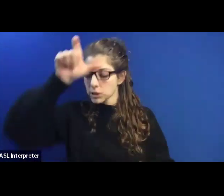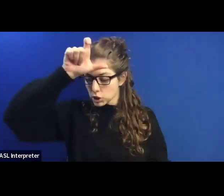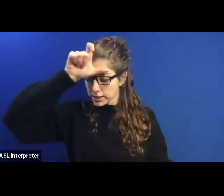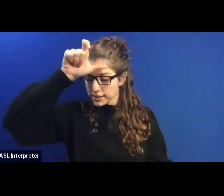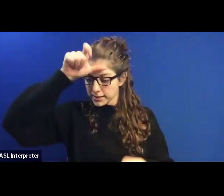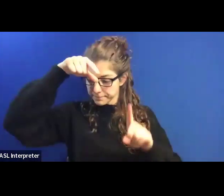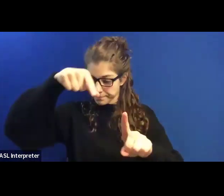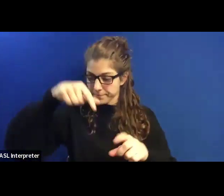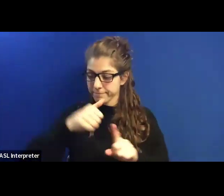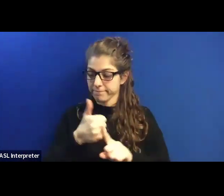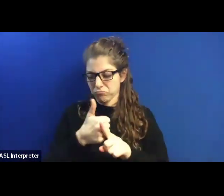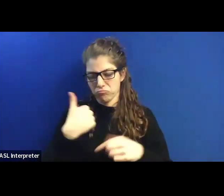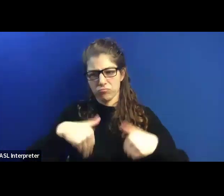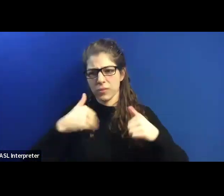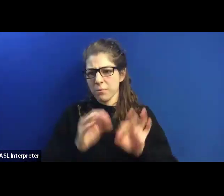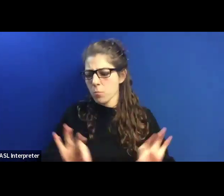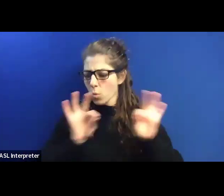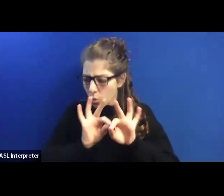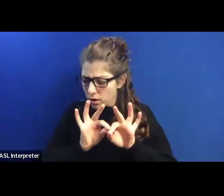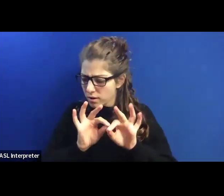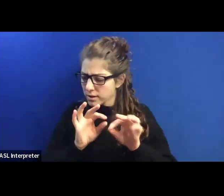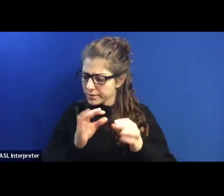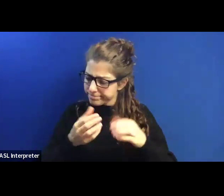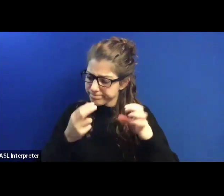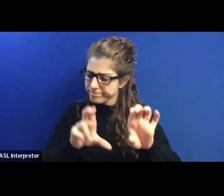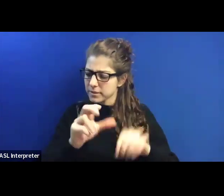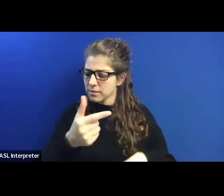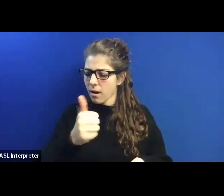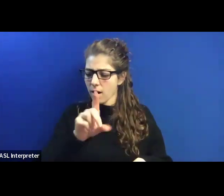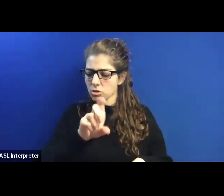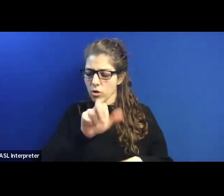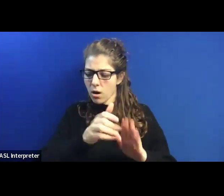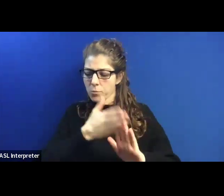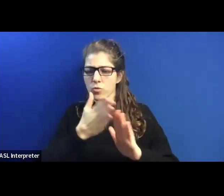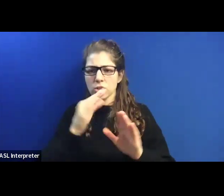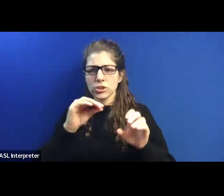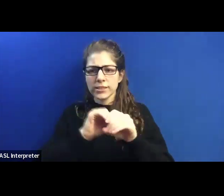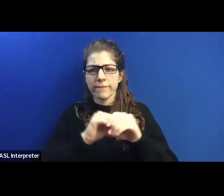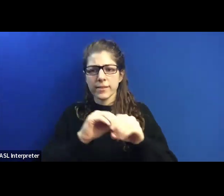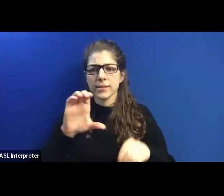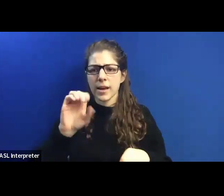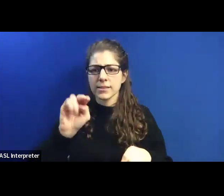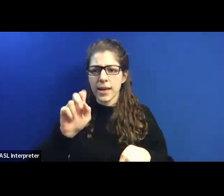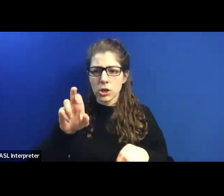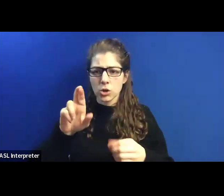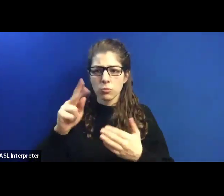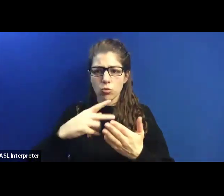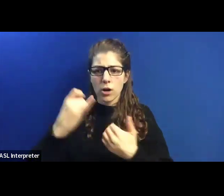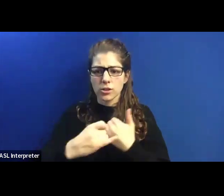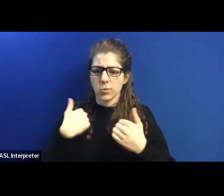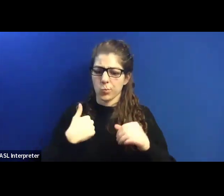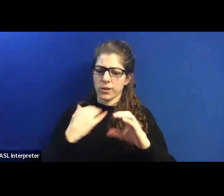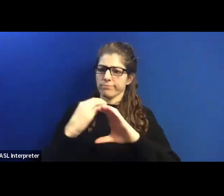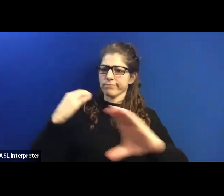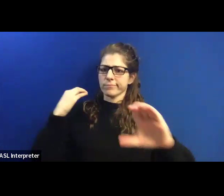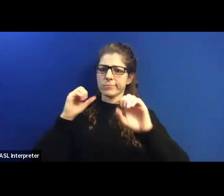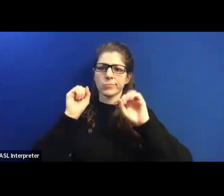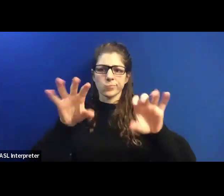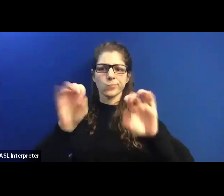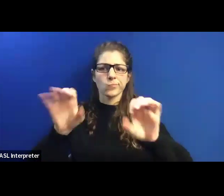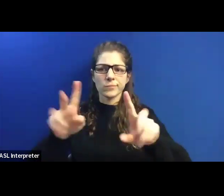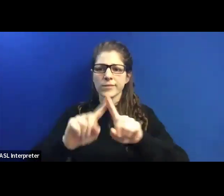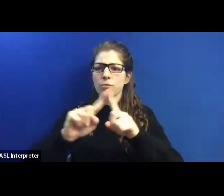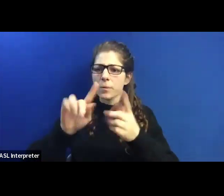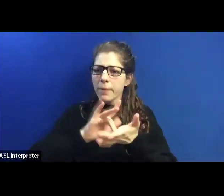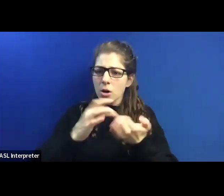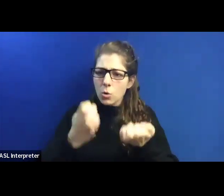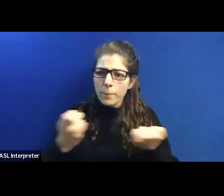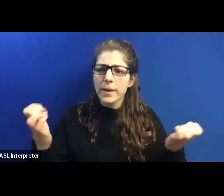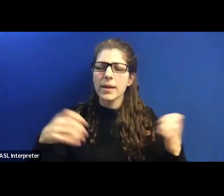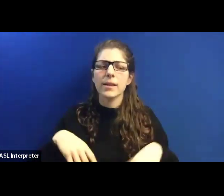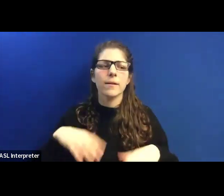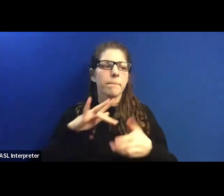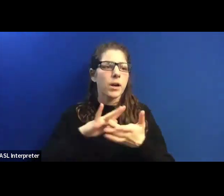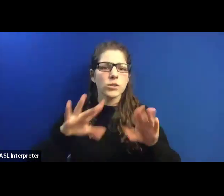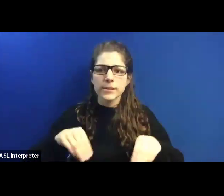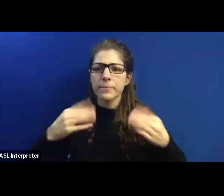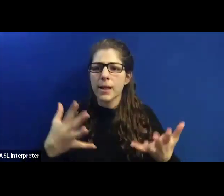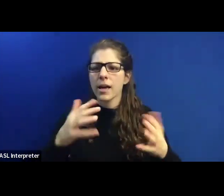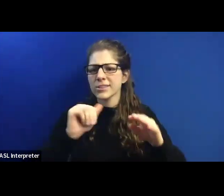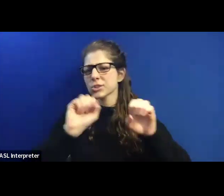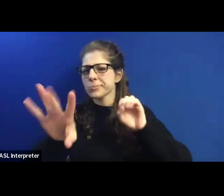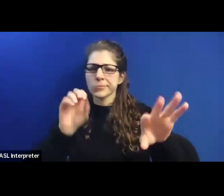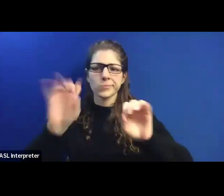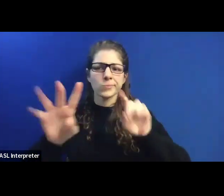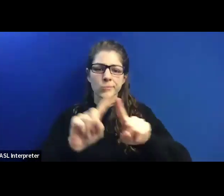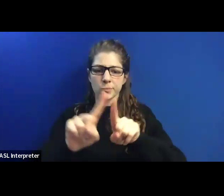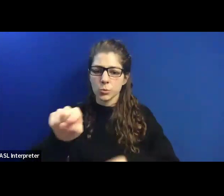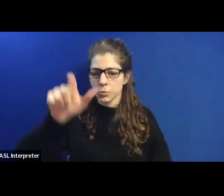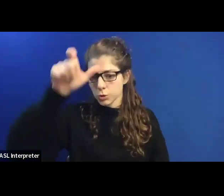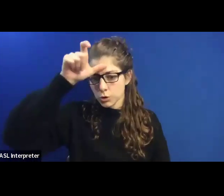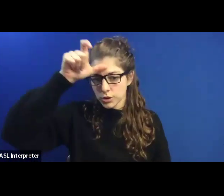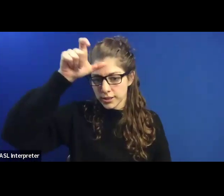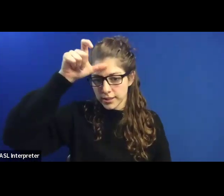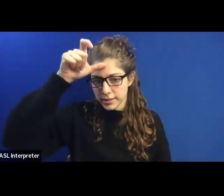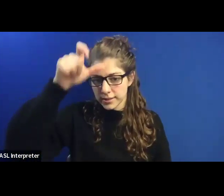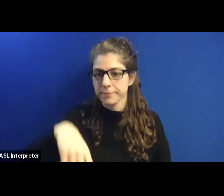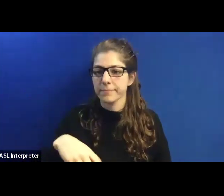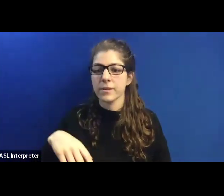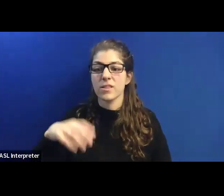She's been instrumental in GADRA's Operation Mission Stuffed Containers project where we shipped a lot of durable medical equipment and consumer medical supplies and other items to Türkiye after the earthquake last year in February.